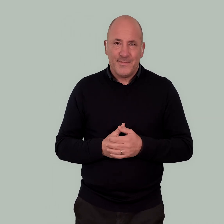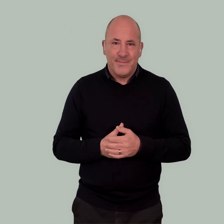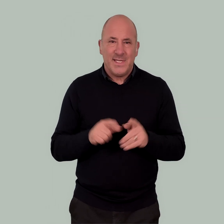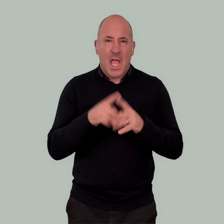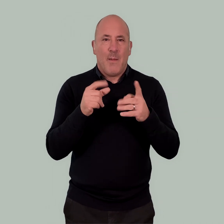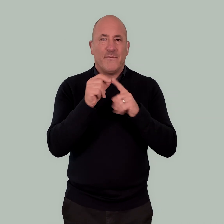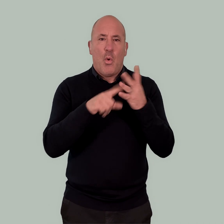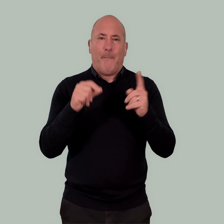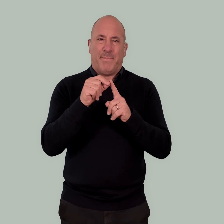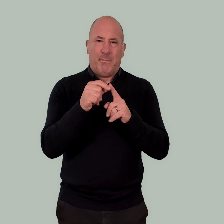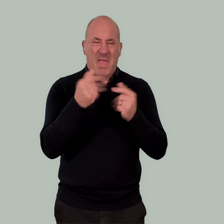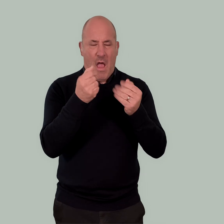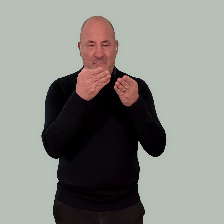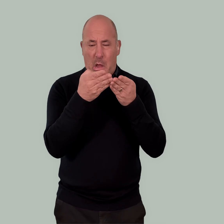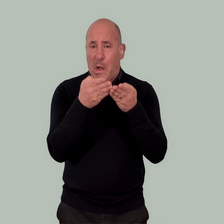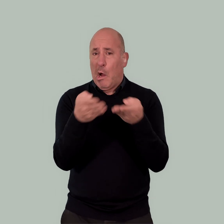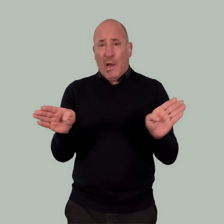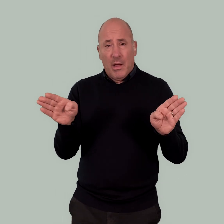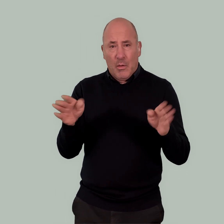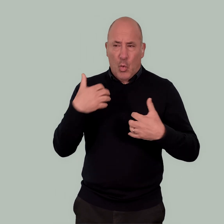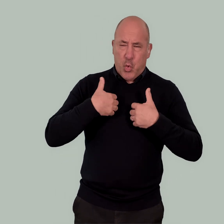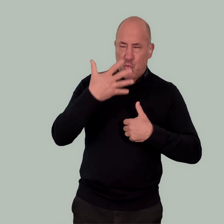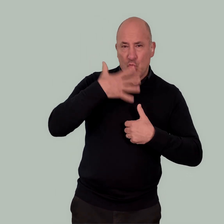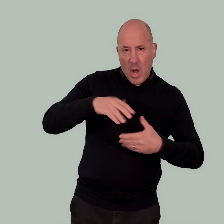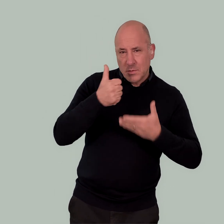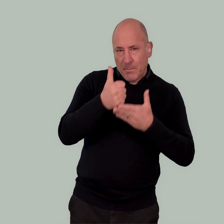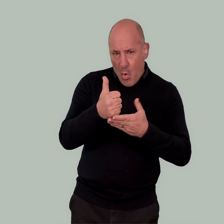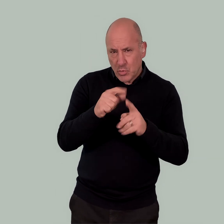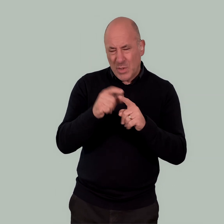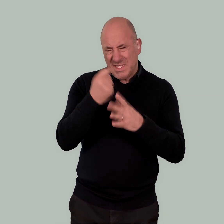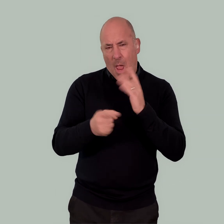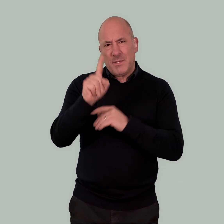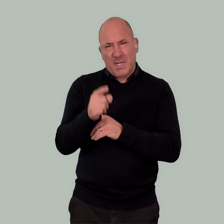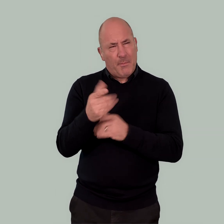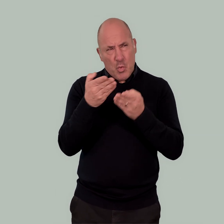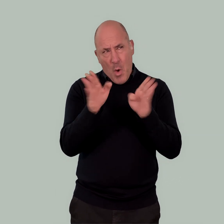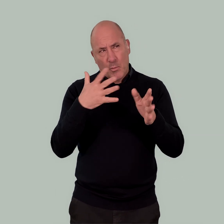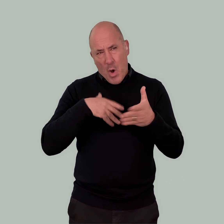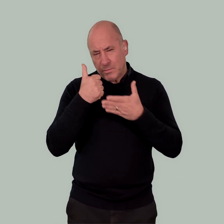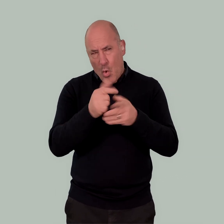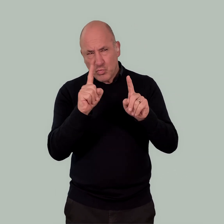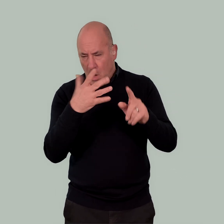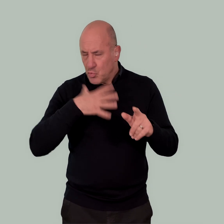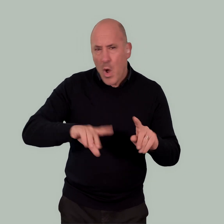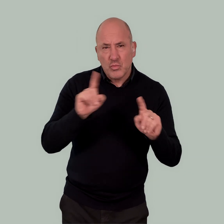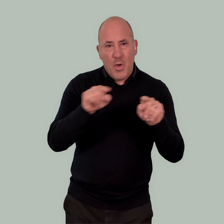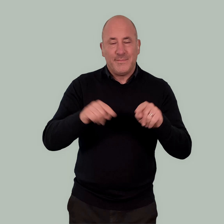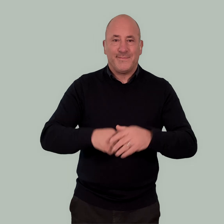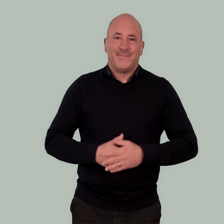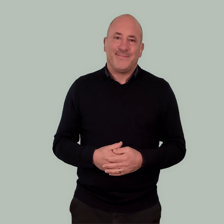Wider vision and ambitions for PIP and disabled people